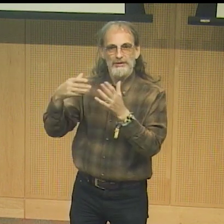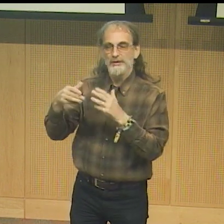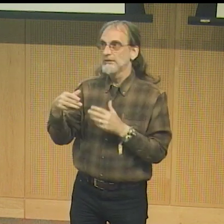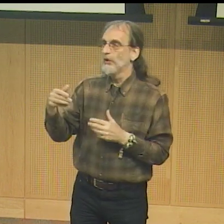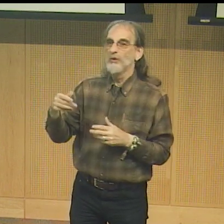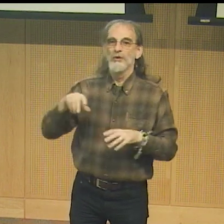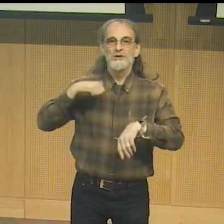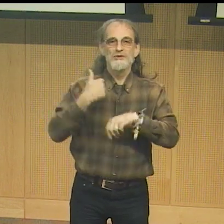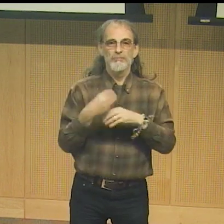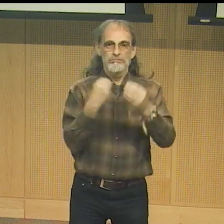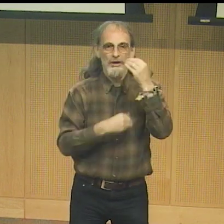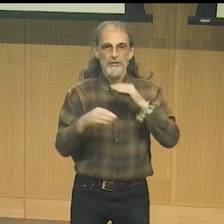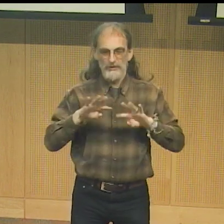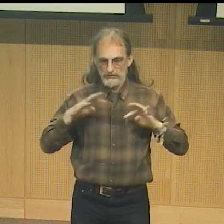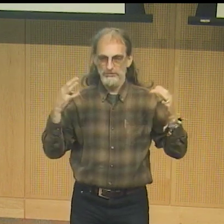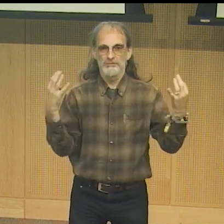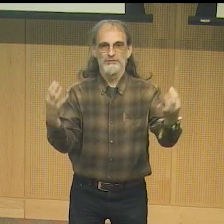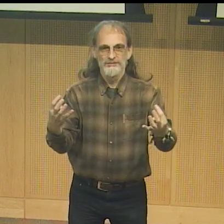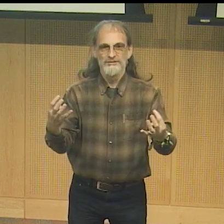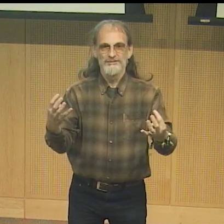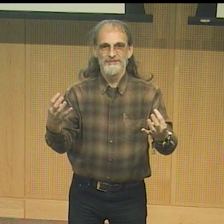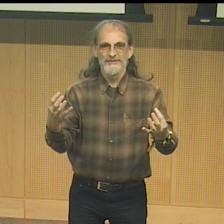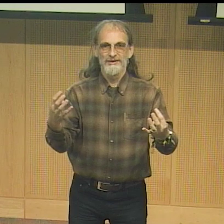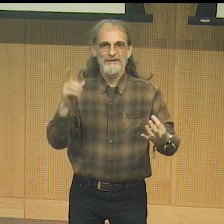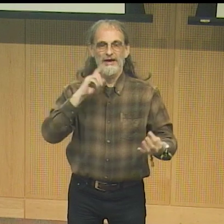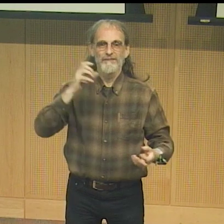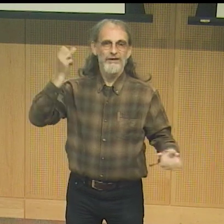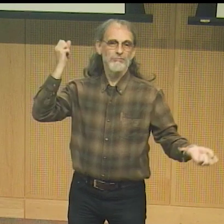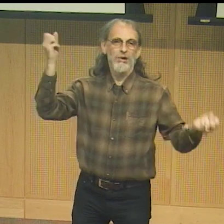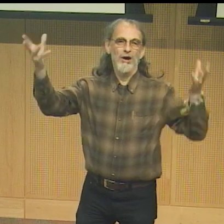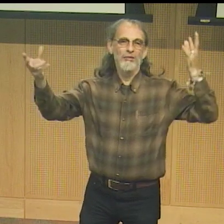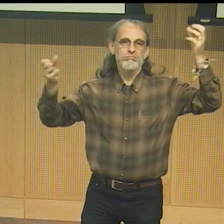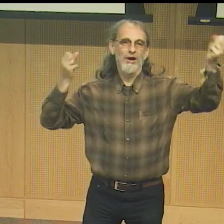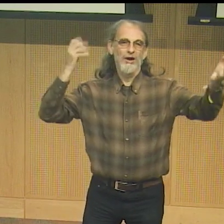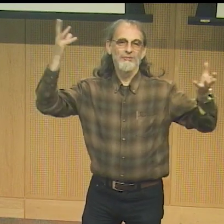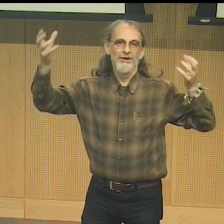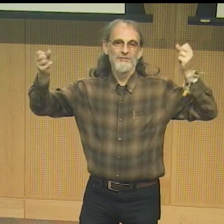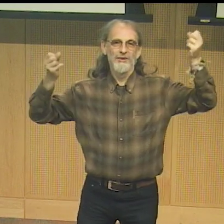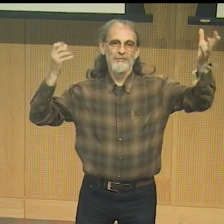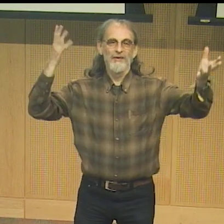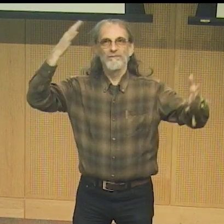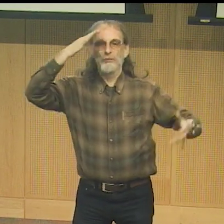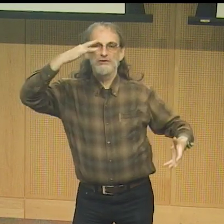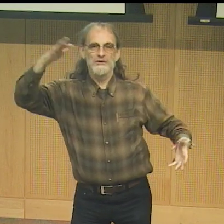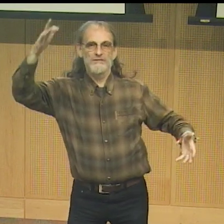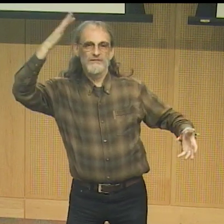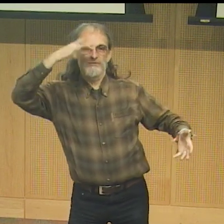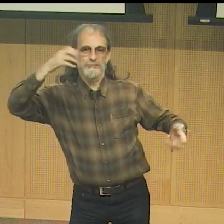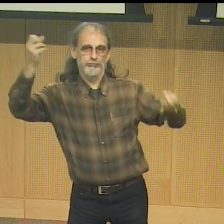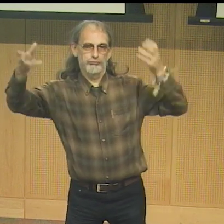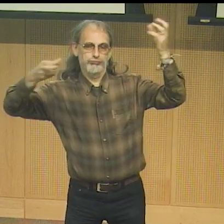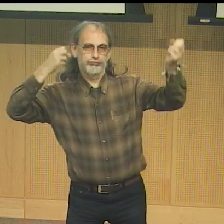and their importance within the community, so, they would host banquets where philosophers and Deaf artists